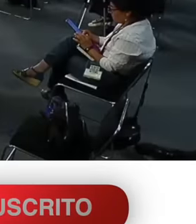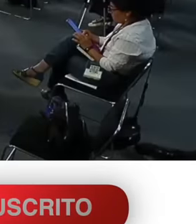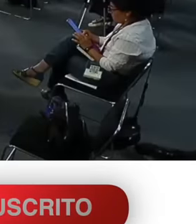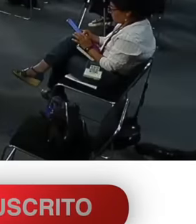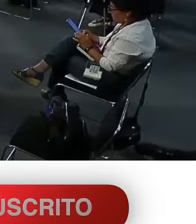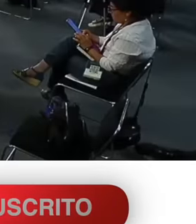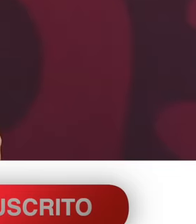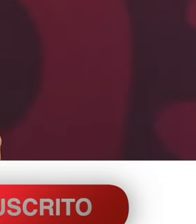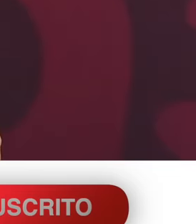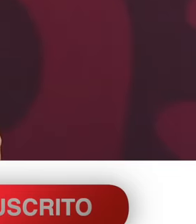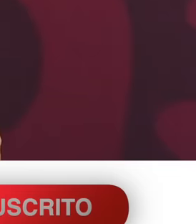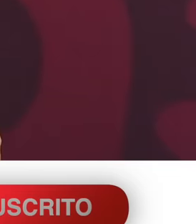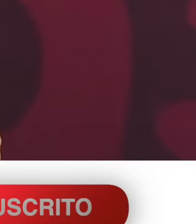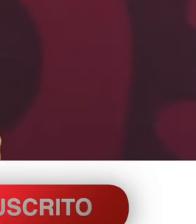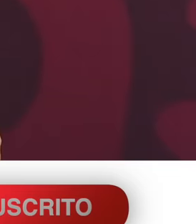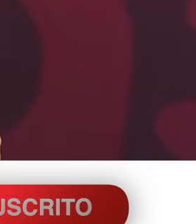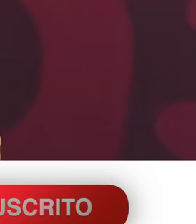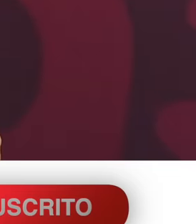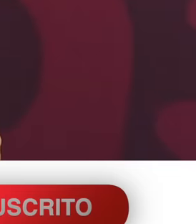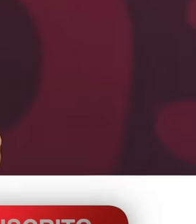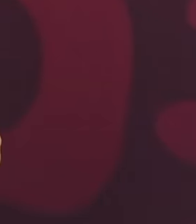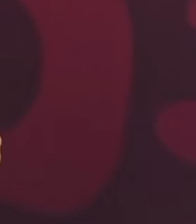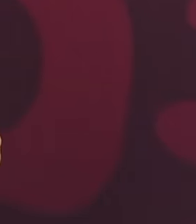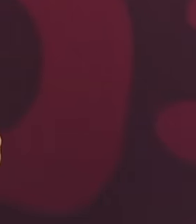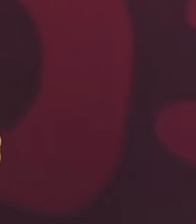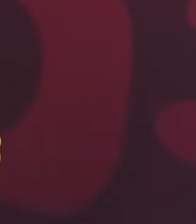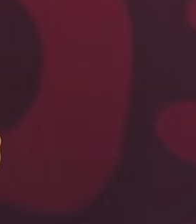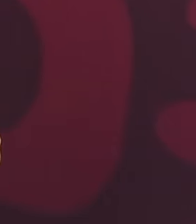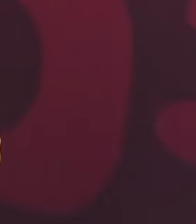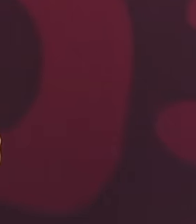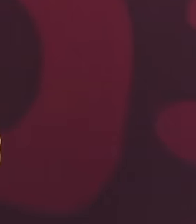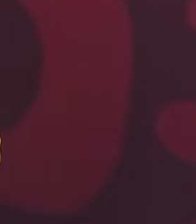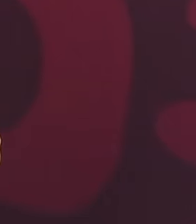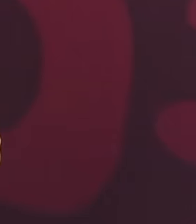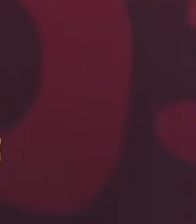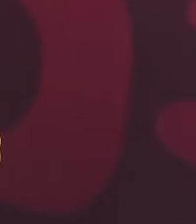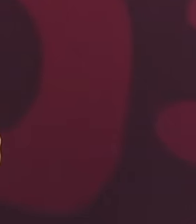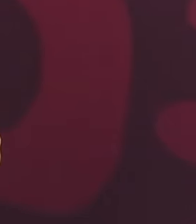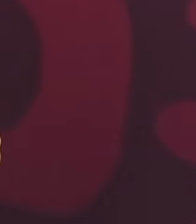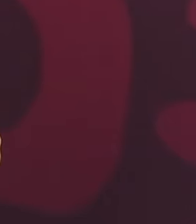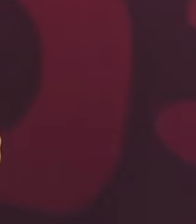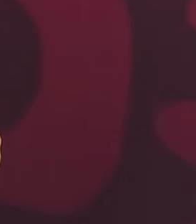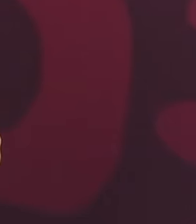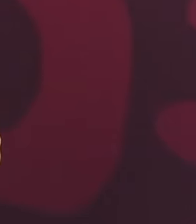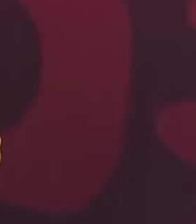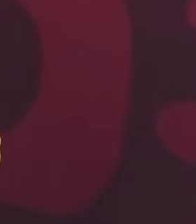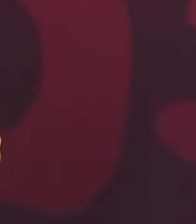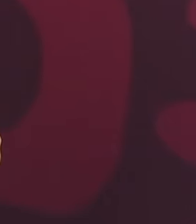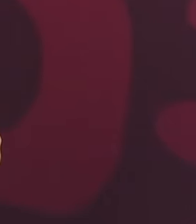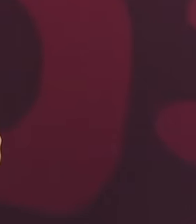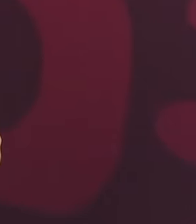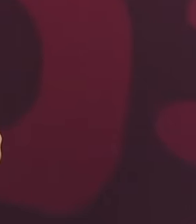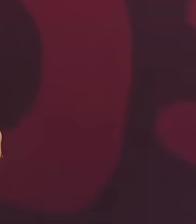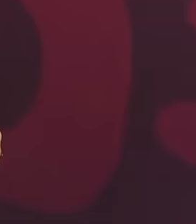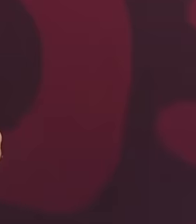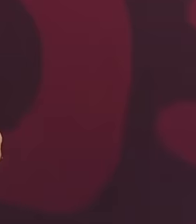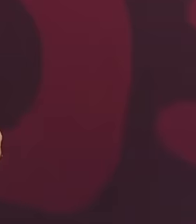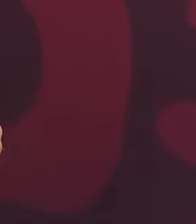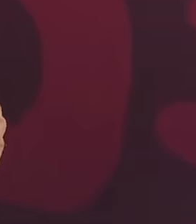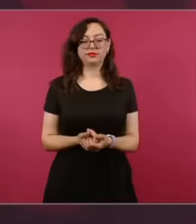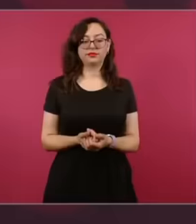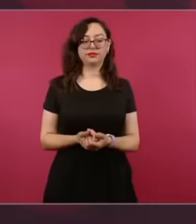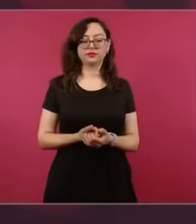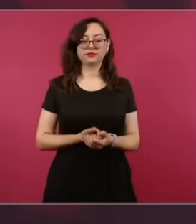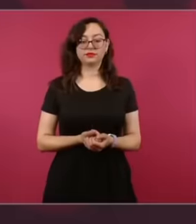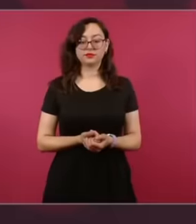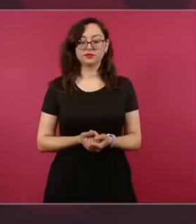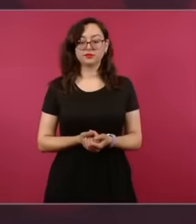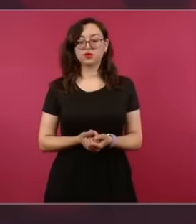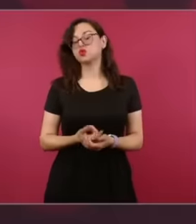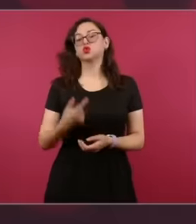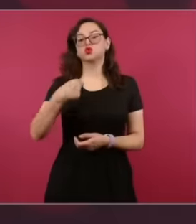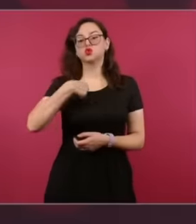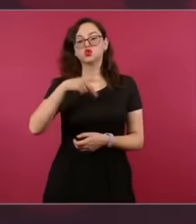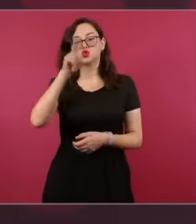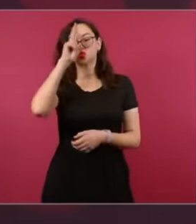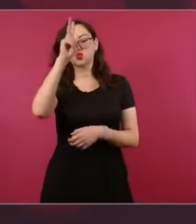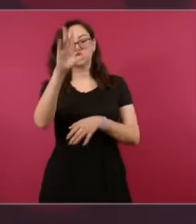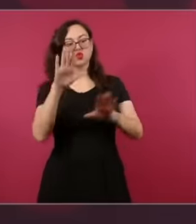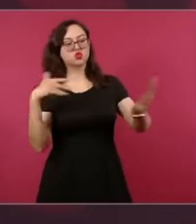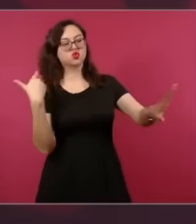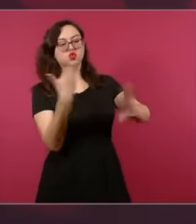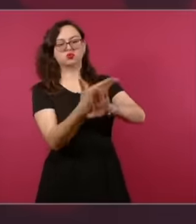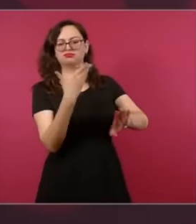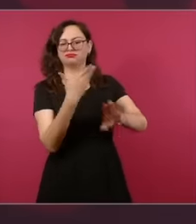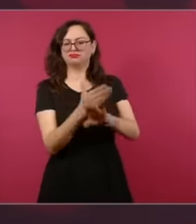reprisals. Hey, this is not at all. I was telling them that he got angry precisely